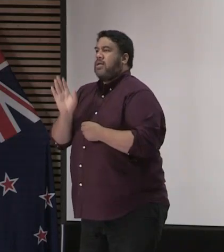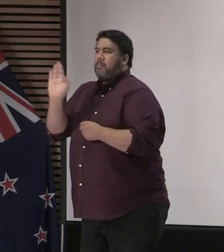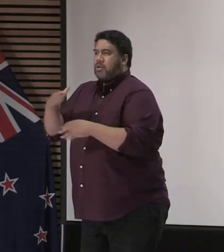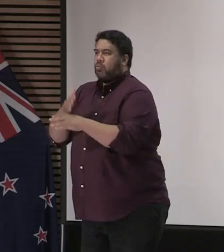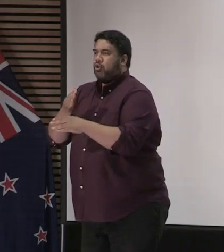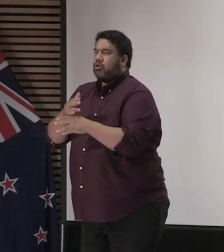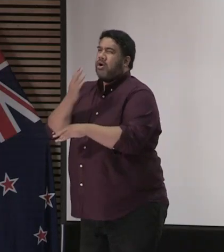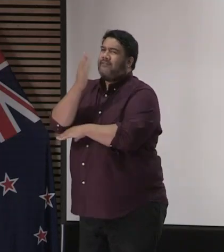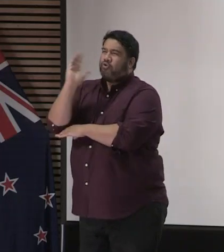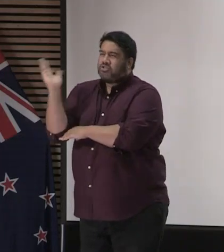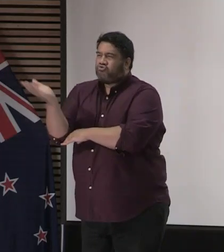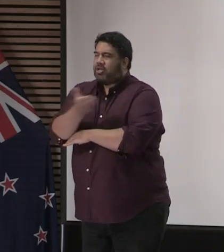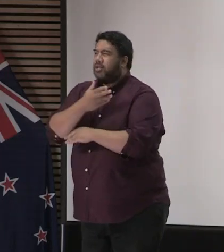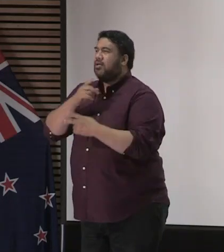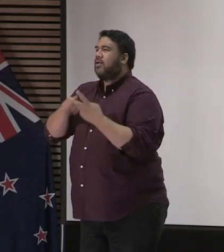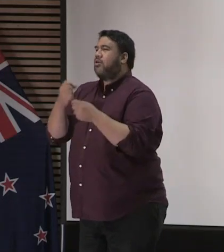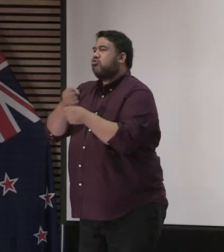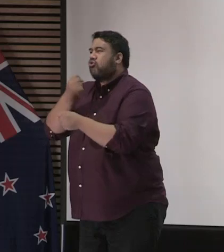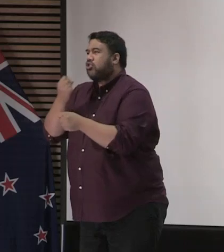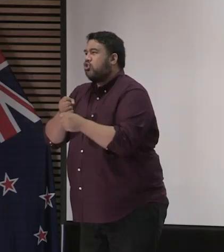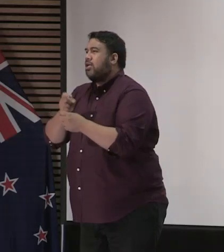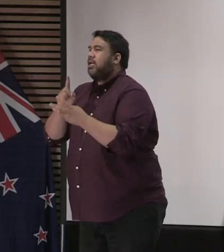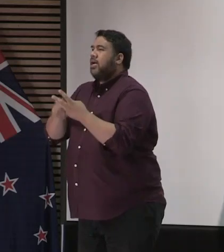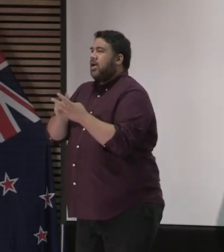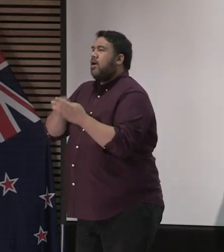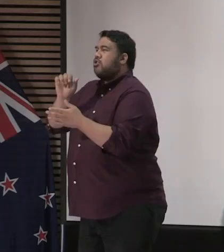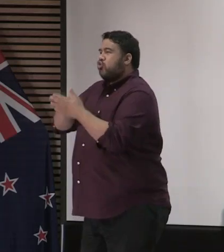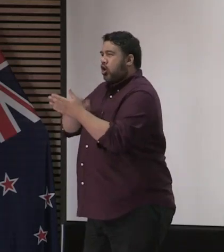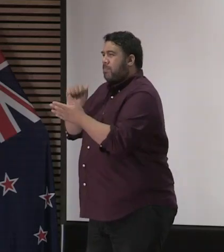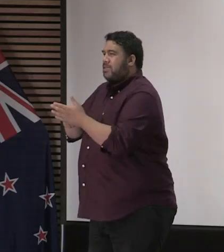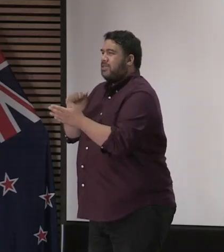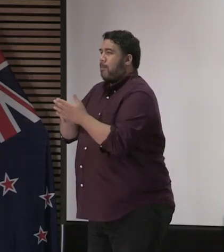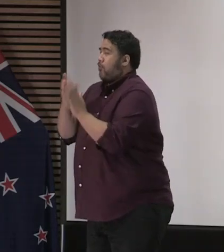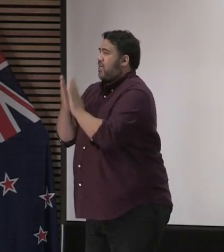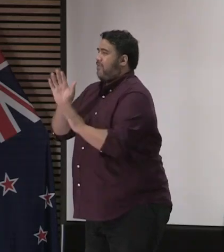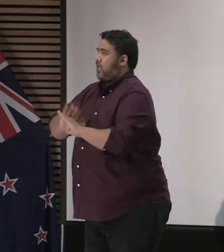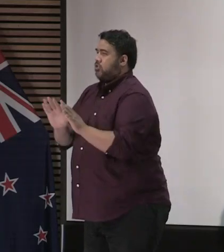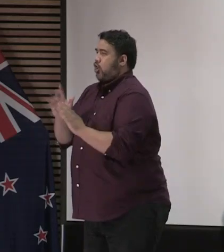Level 3, around 75% of the economy is operating with key sectors like building and construction, forestry,